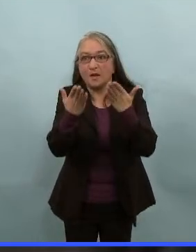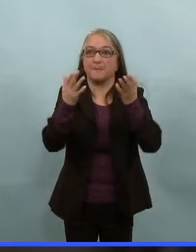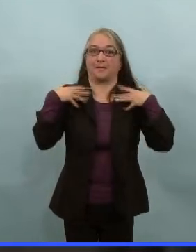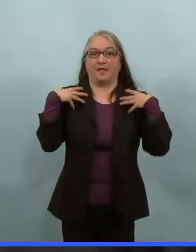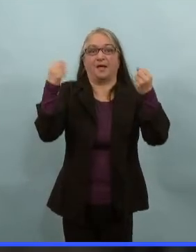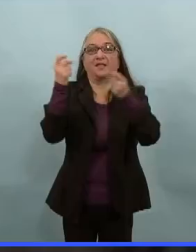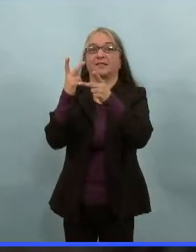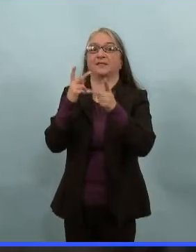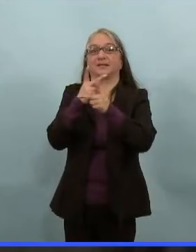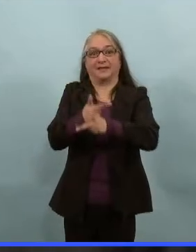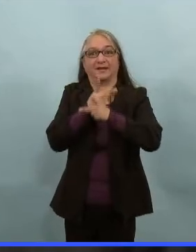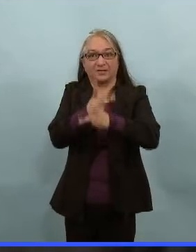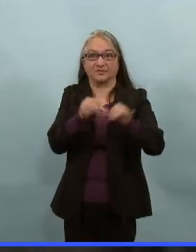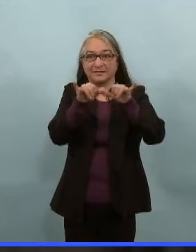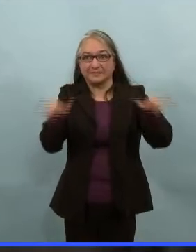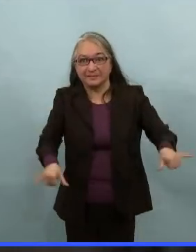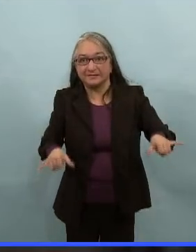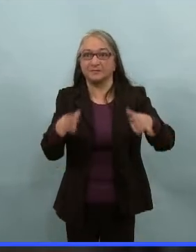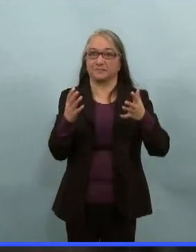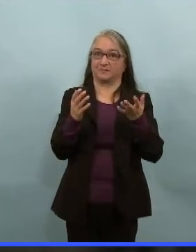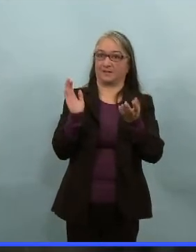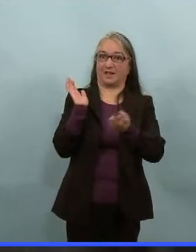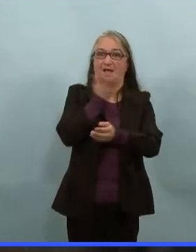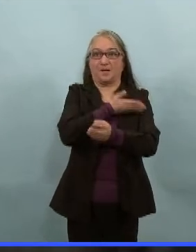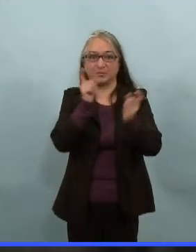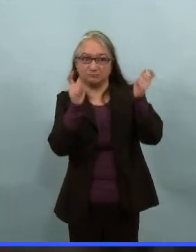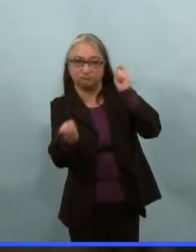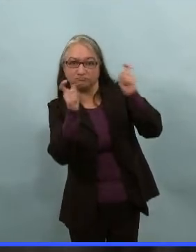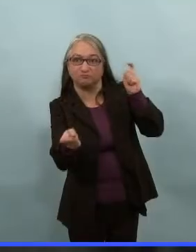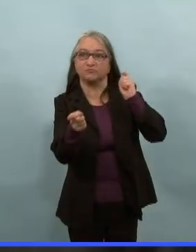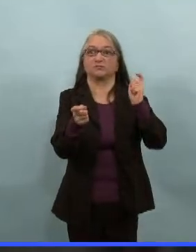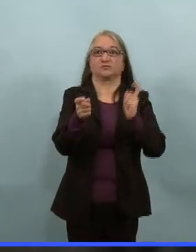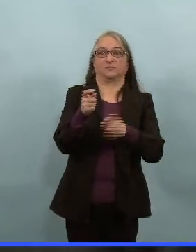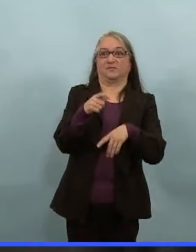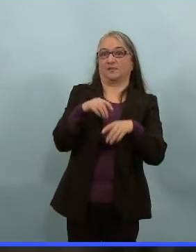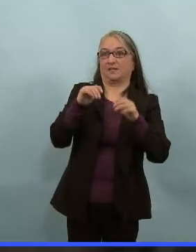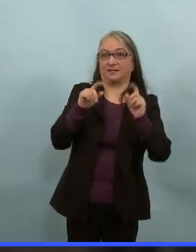we shifted case and contact management because of that the virus has changed so all of our responses